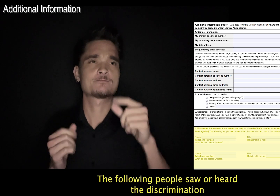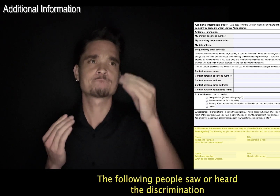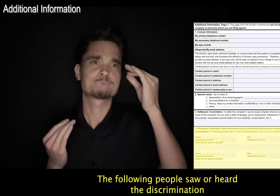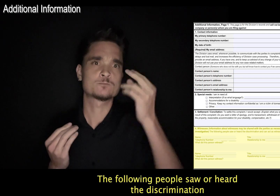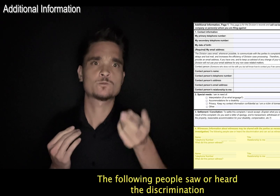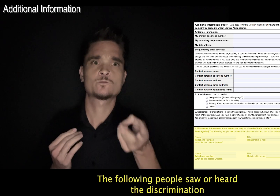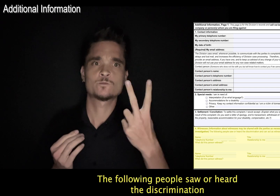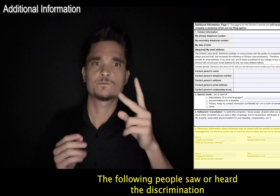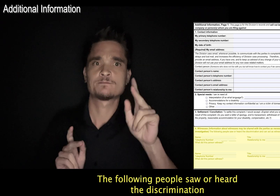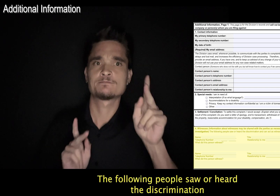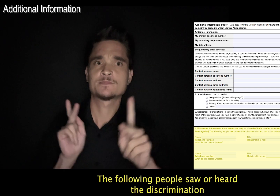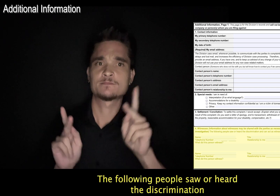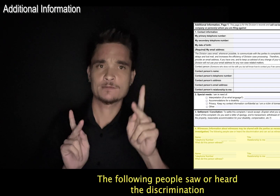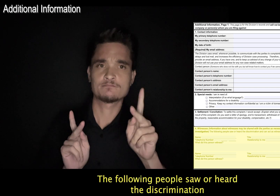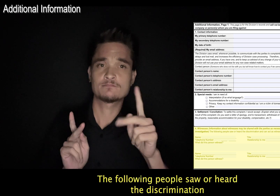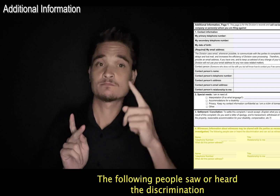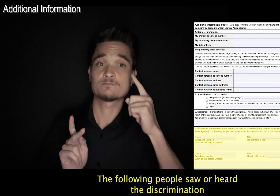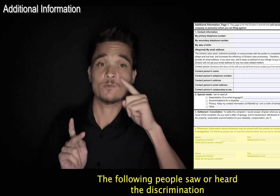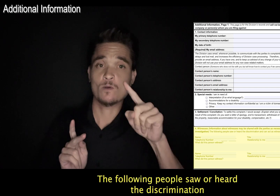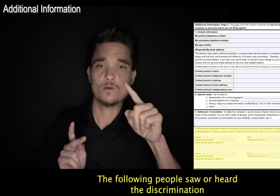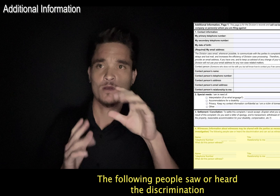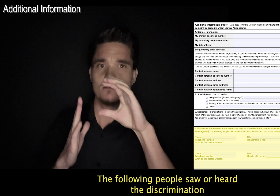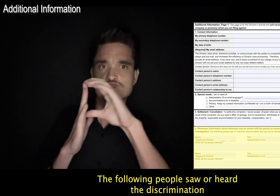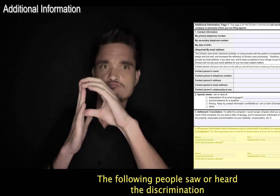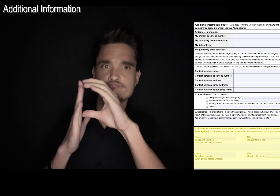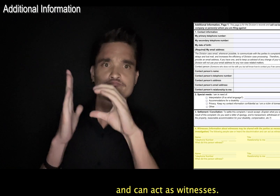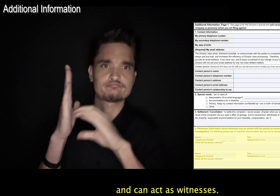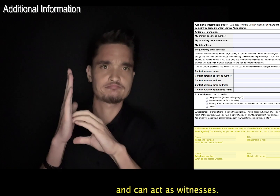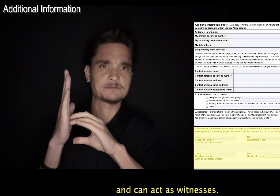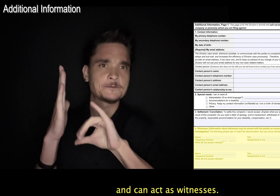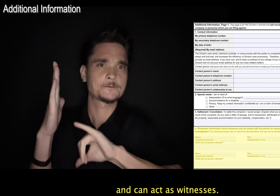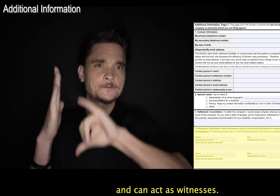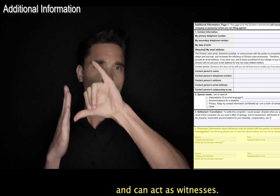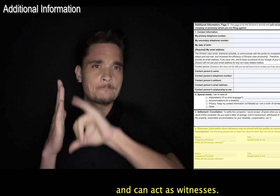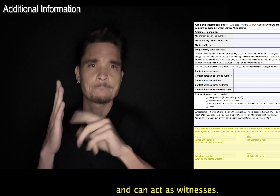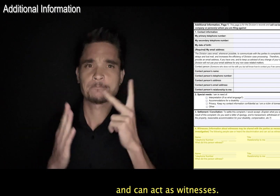The following people saw or heard the discrimination and can act as witnesses.